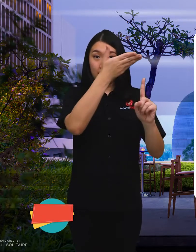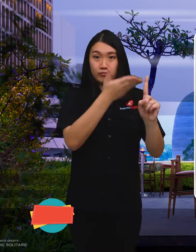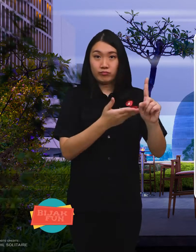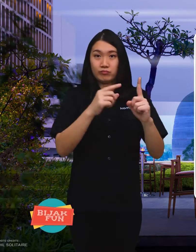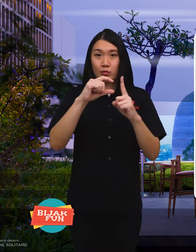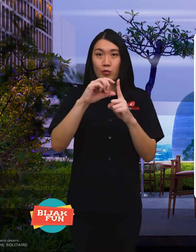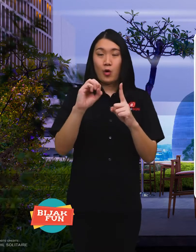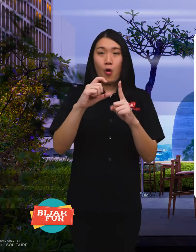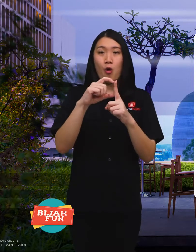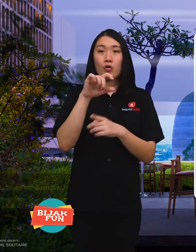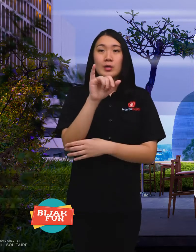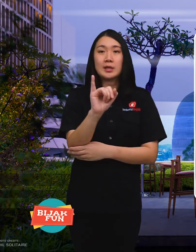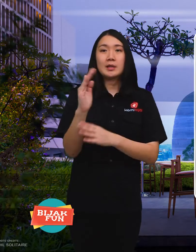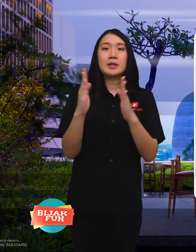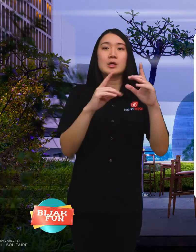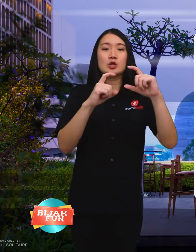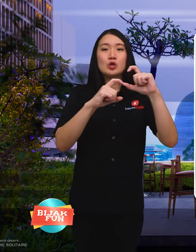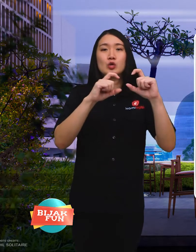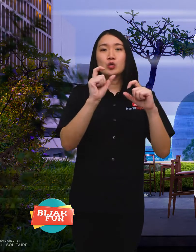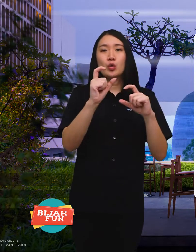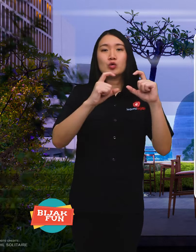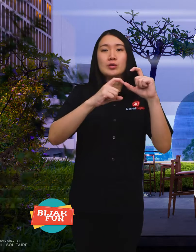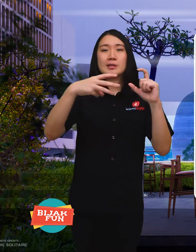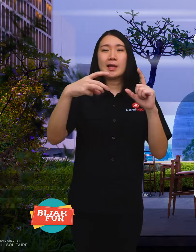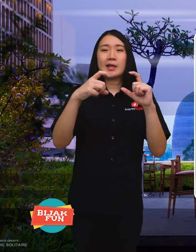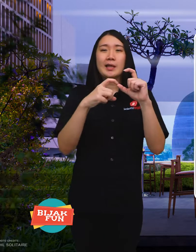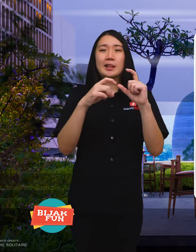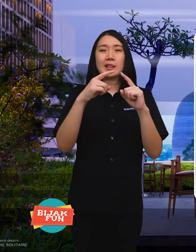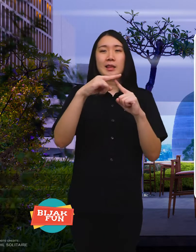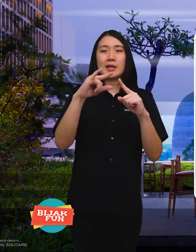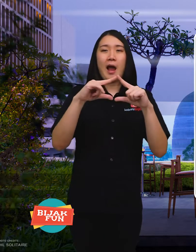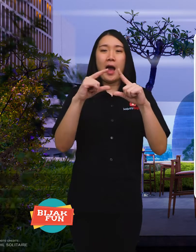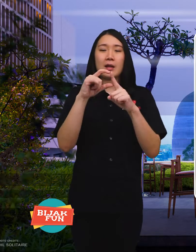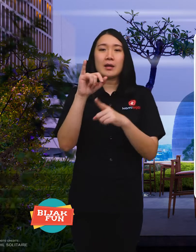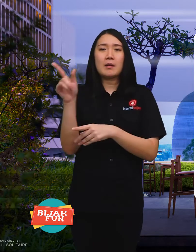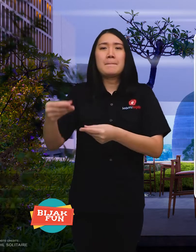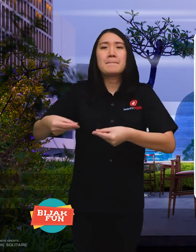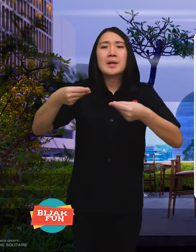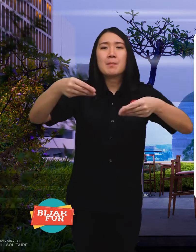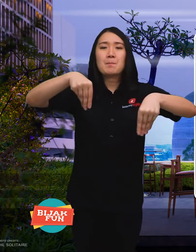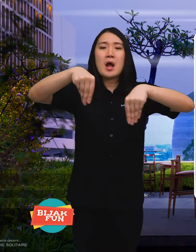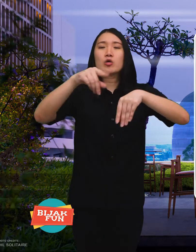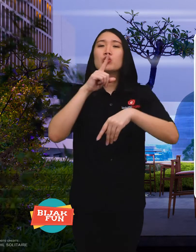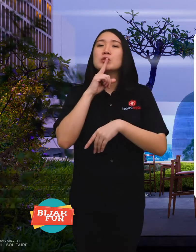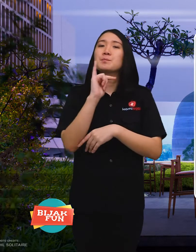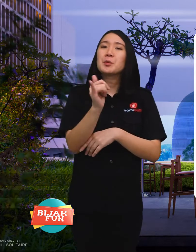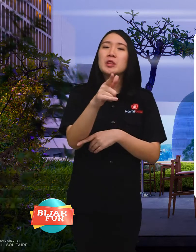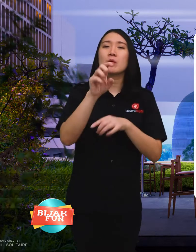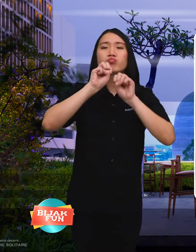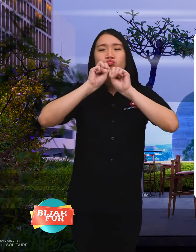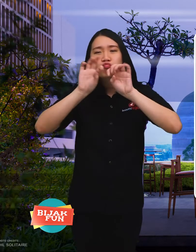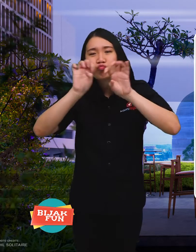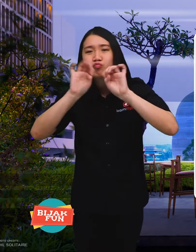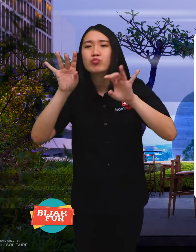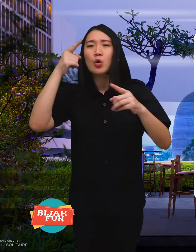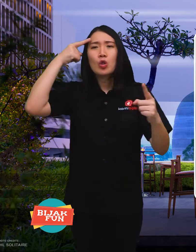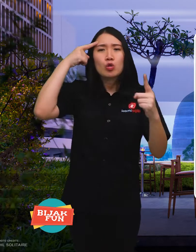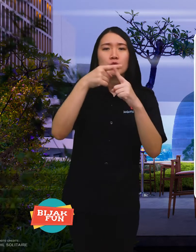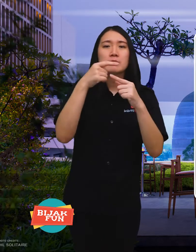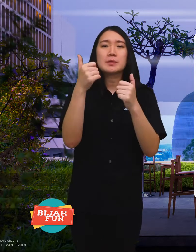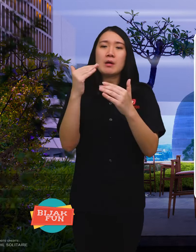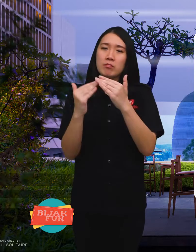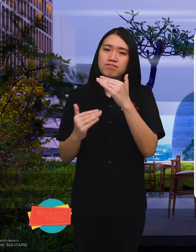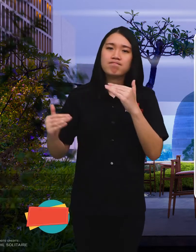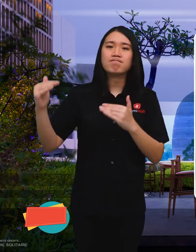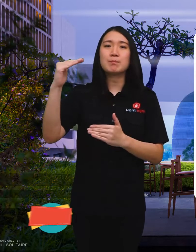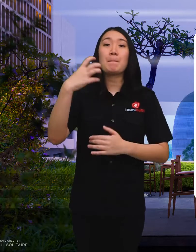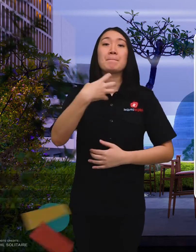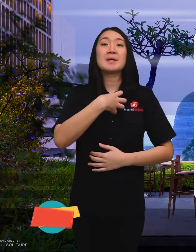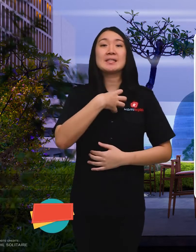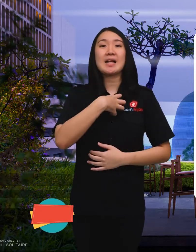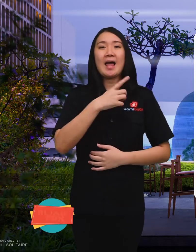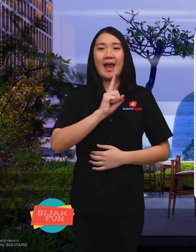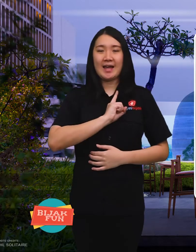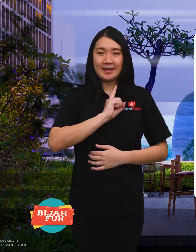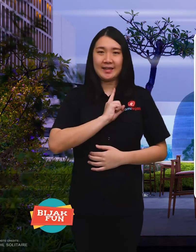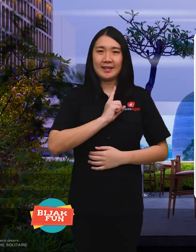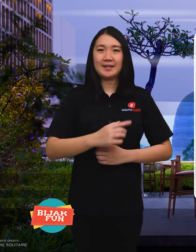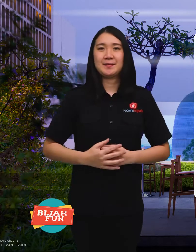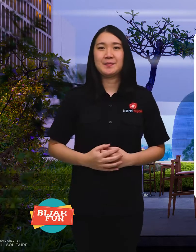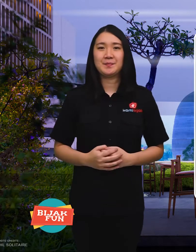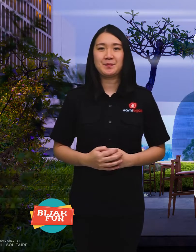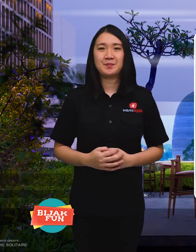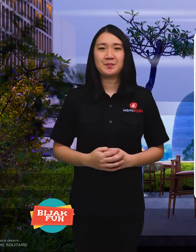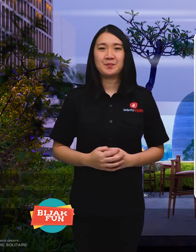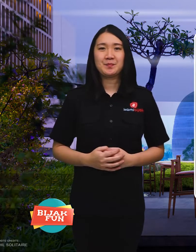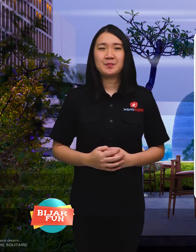named Dodi Susetiadi gave material such as public speaking with the aim of increasing self-confidence